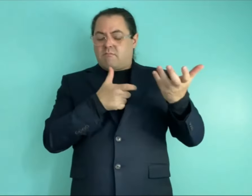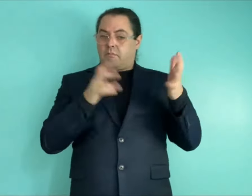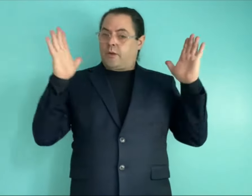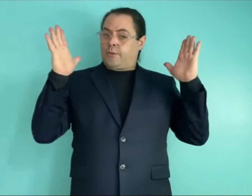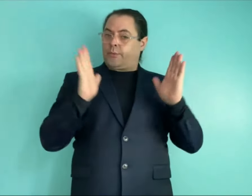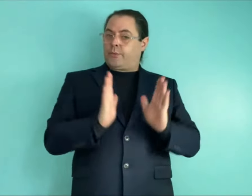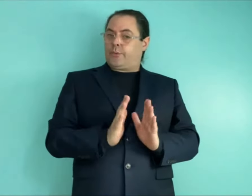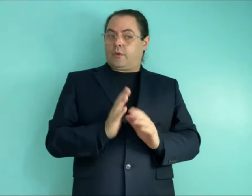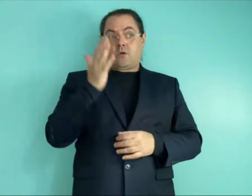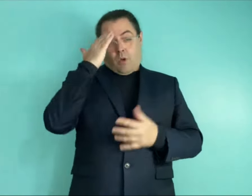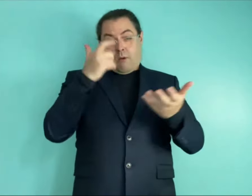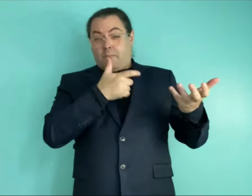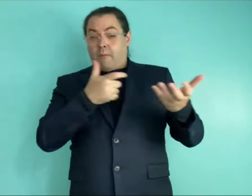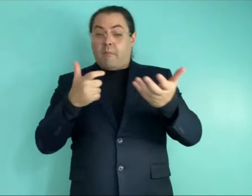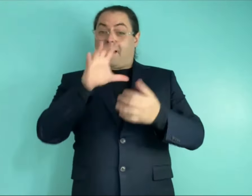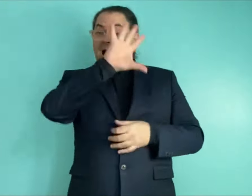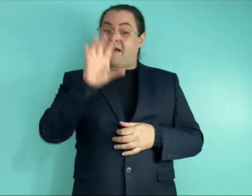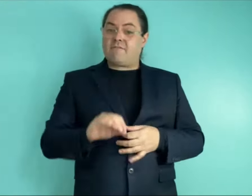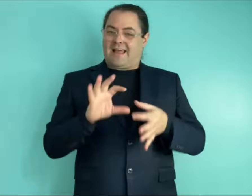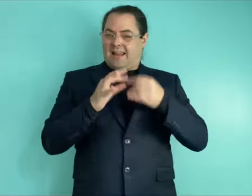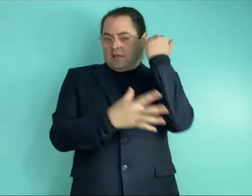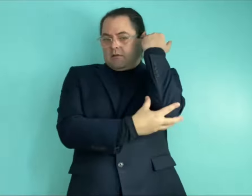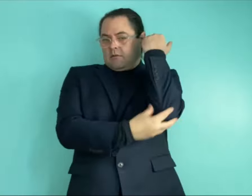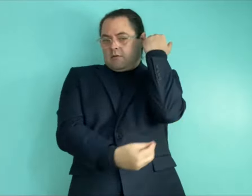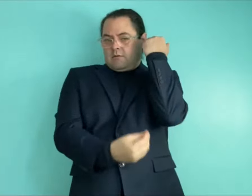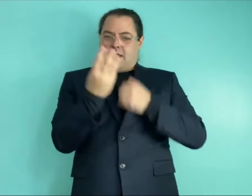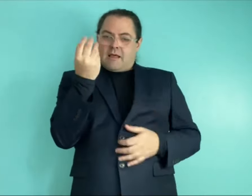connected to fair mine is connected to, to exclusion, you will be contributing